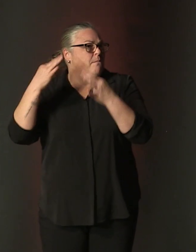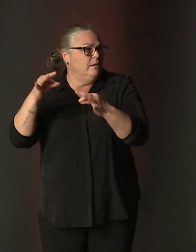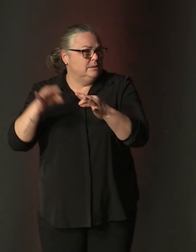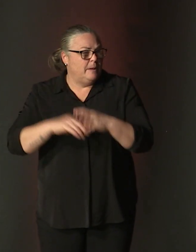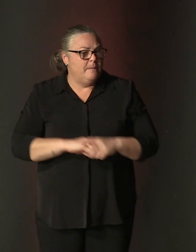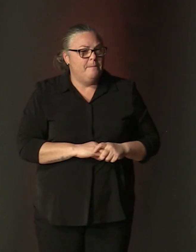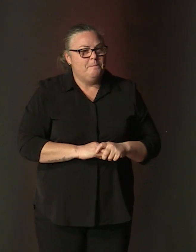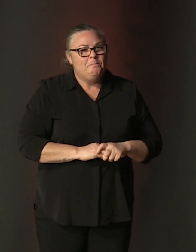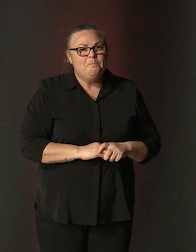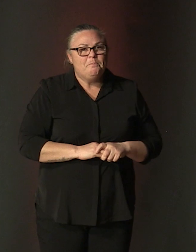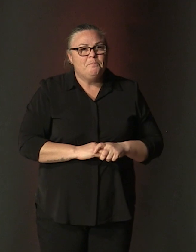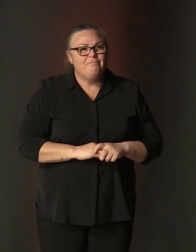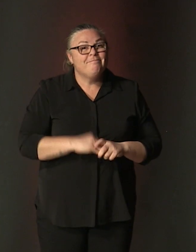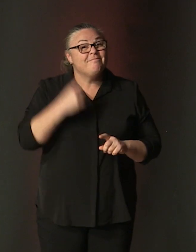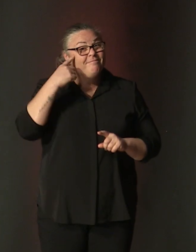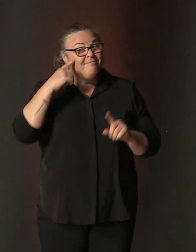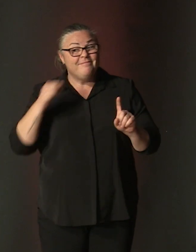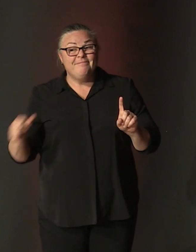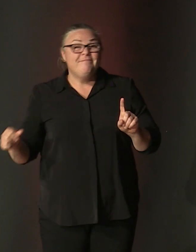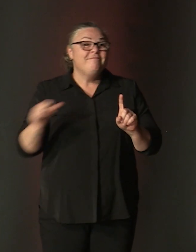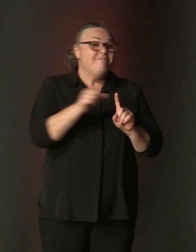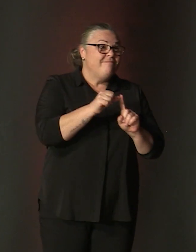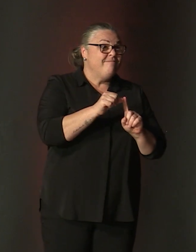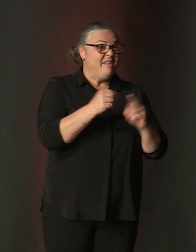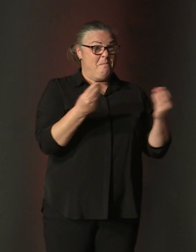And to come back to our cost question, the money,